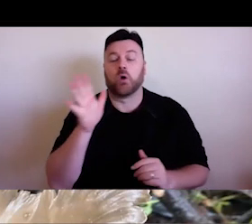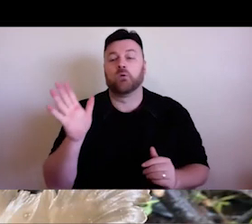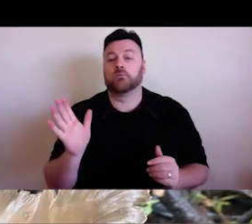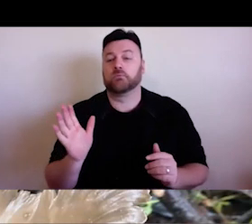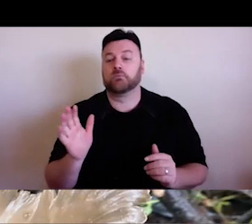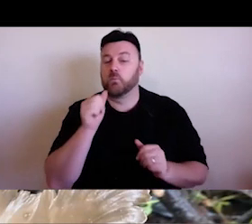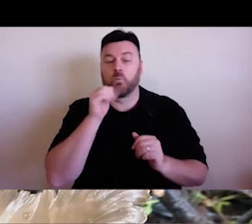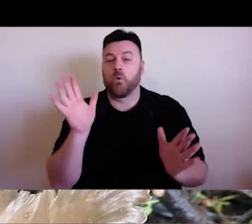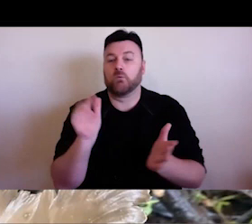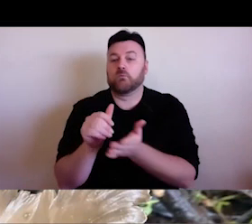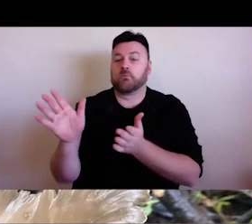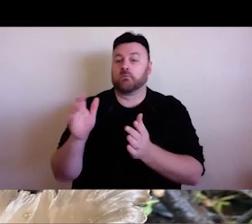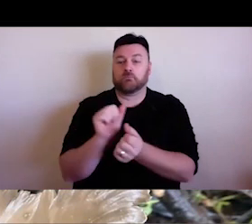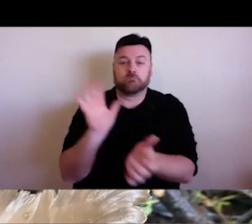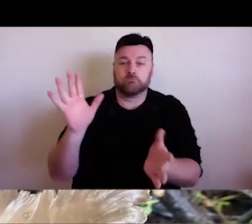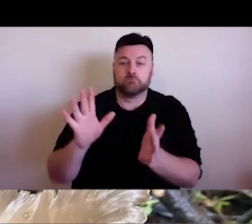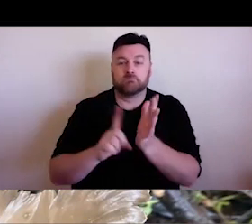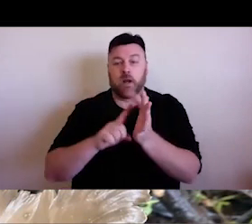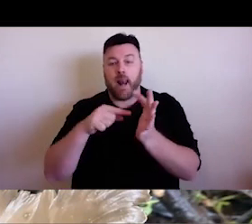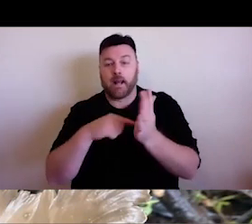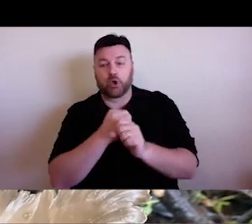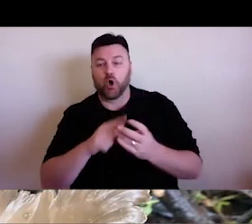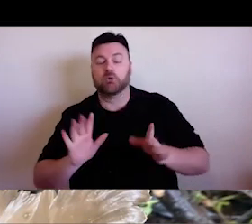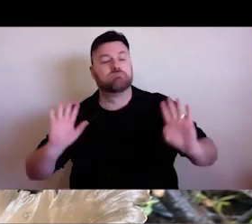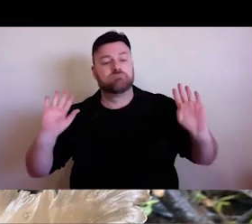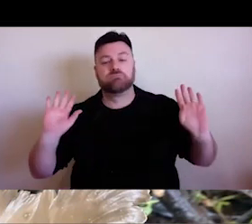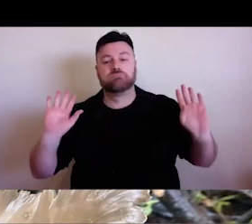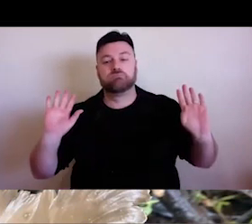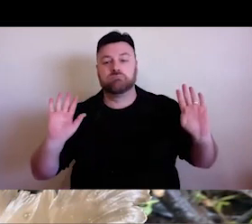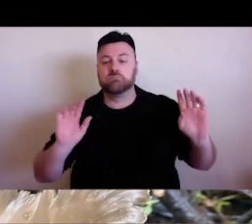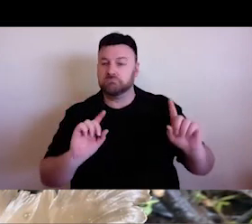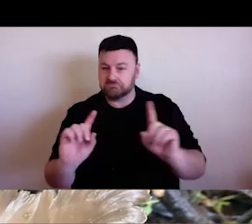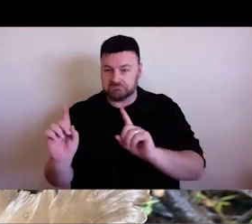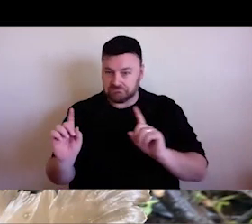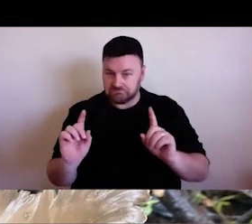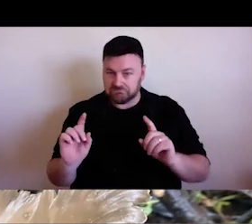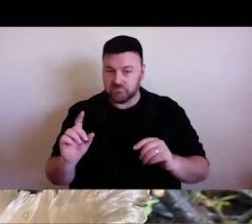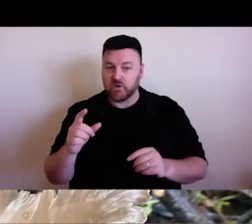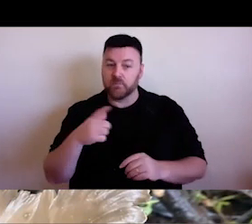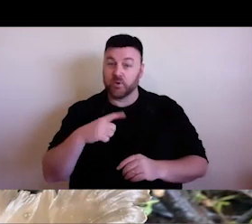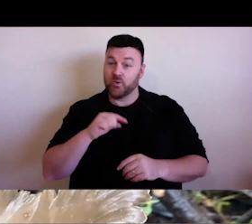let go of? When it comes to the negotiation going forward, it will